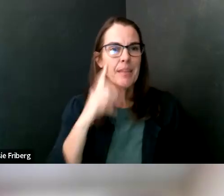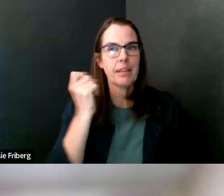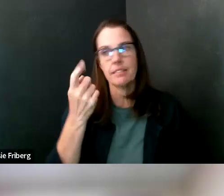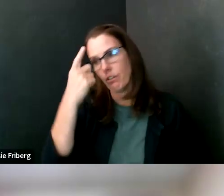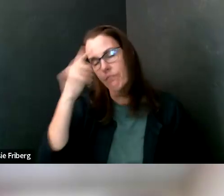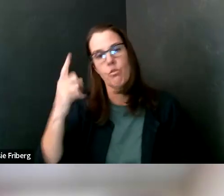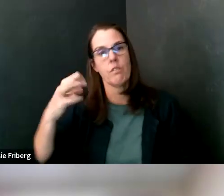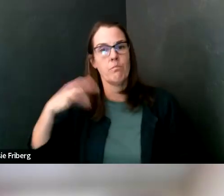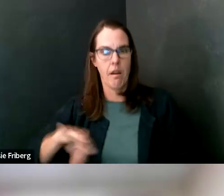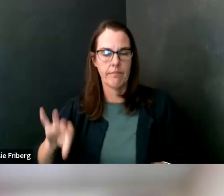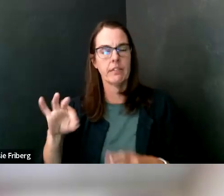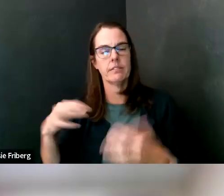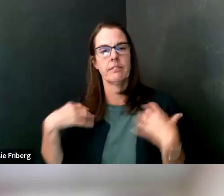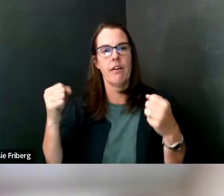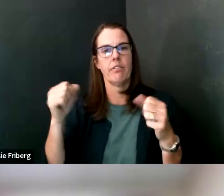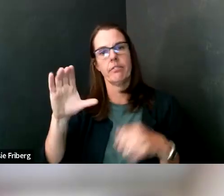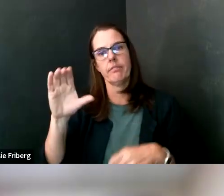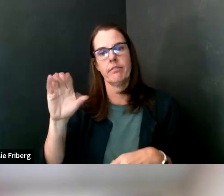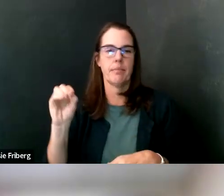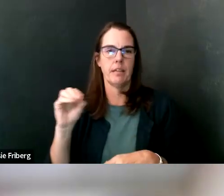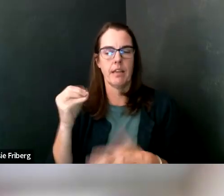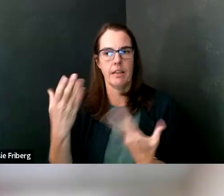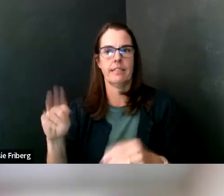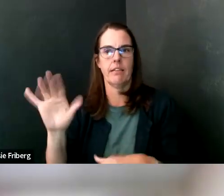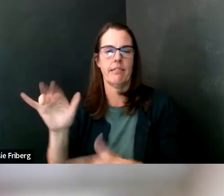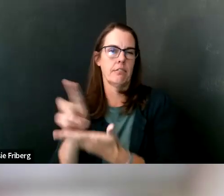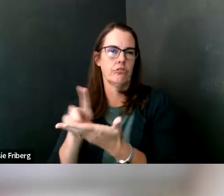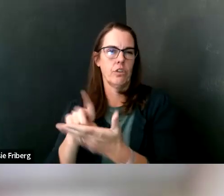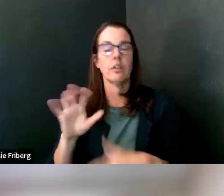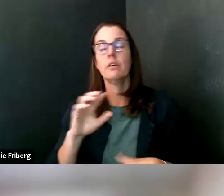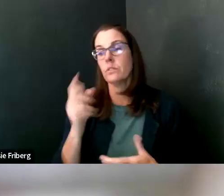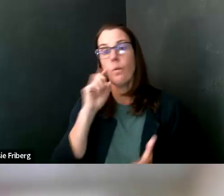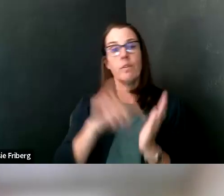companies selling the drugs. Um, so I've noticed um, after I retired, I actually pay a little bit